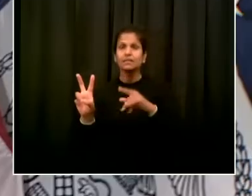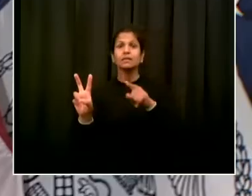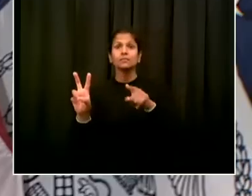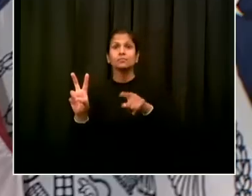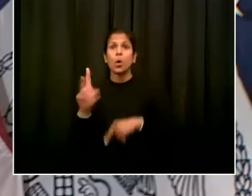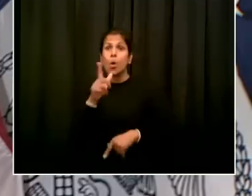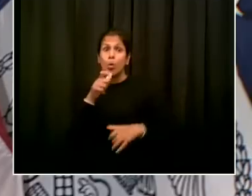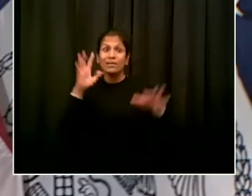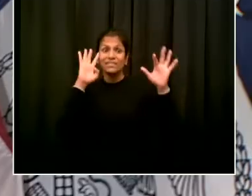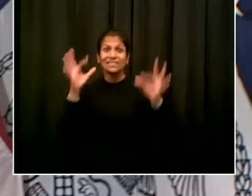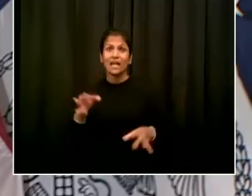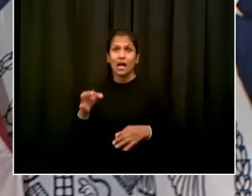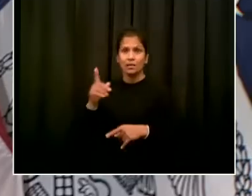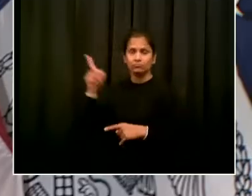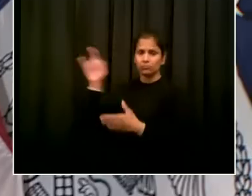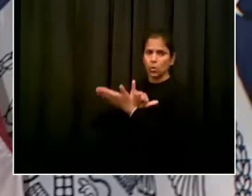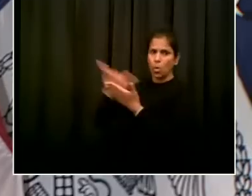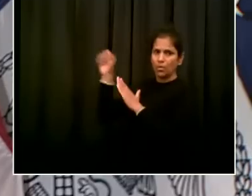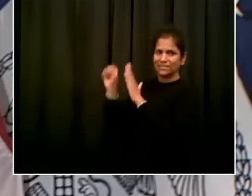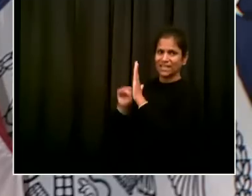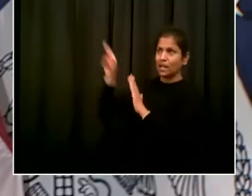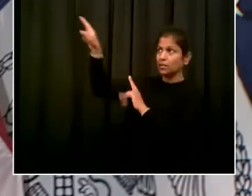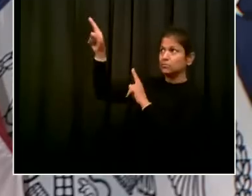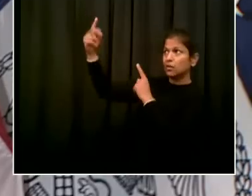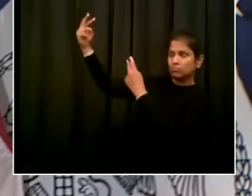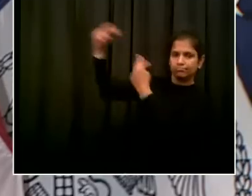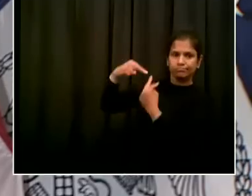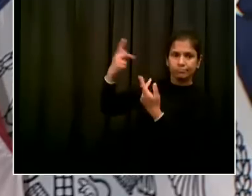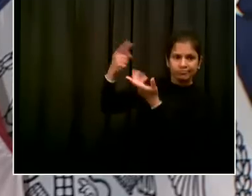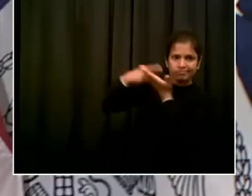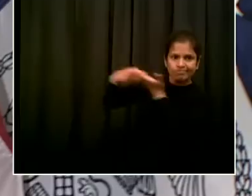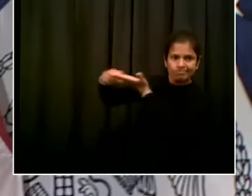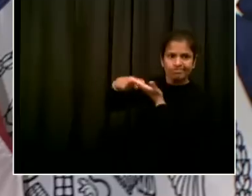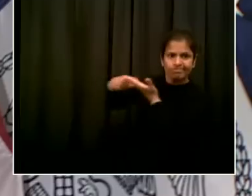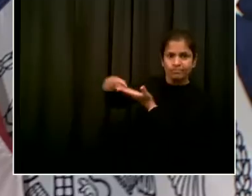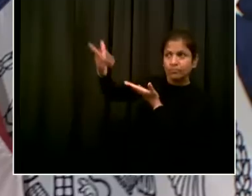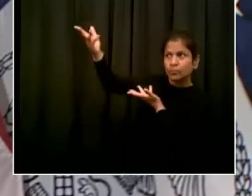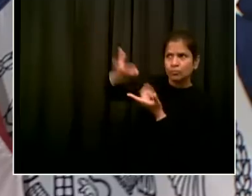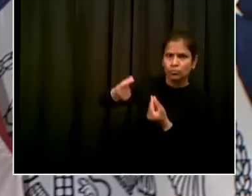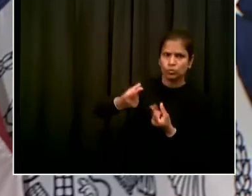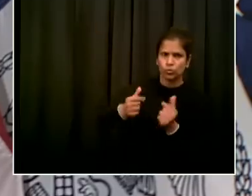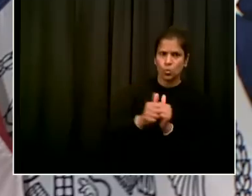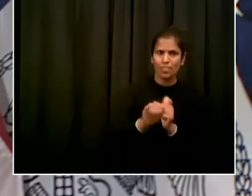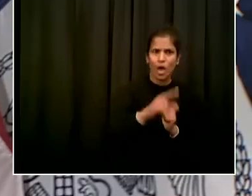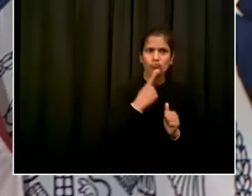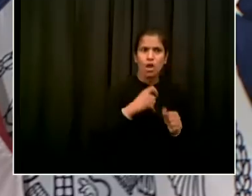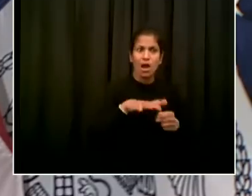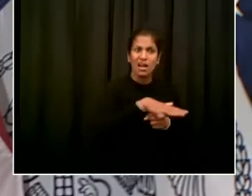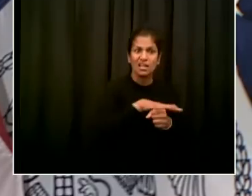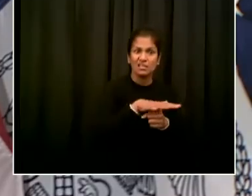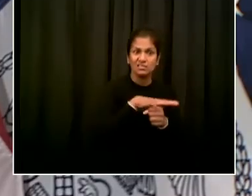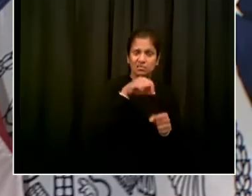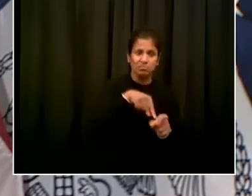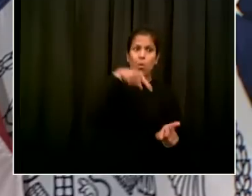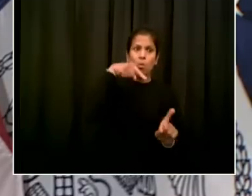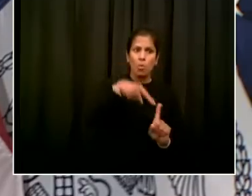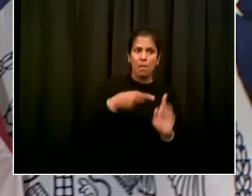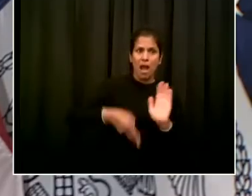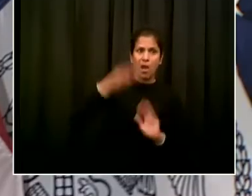ARE IN RANGE TO RELAX THESE RESTRICTCTIONSS AFTER ABOUT TTWO WEEKS. OBVIOUSLY, THIS IS A DECISION WE WILILMAL KE WITH